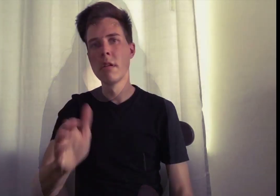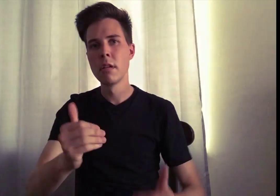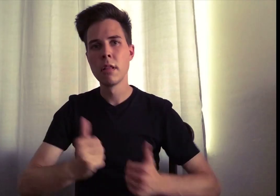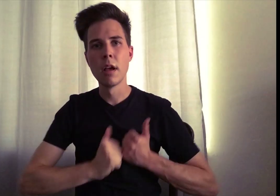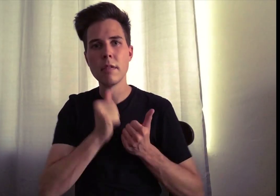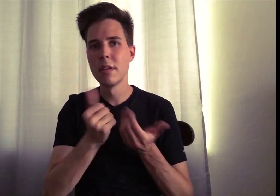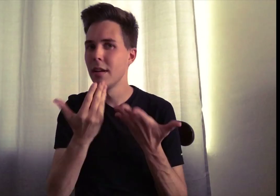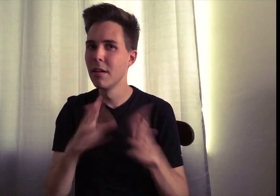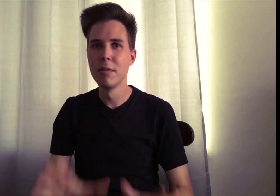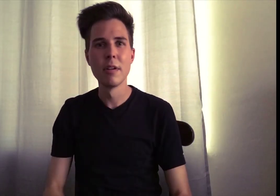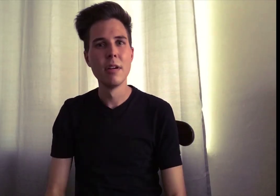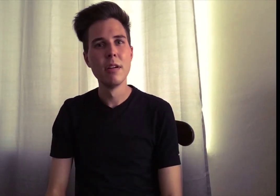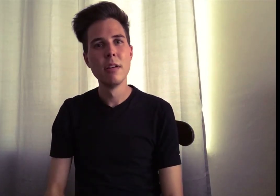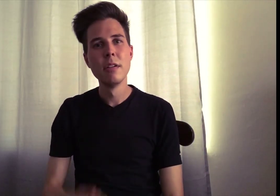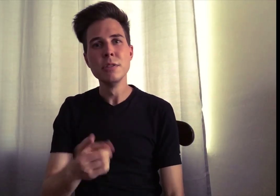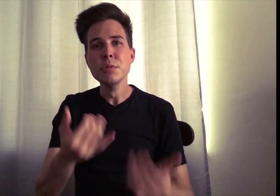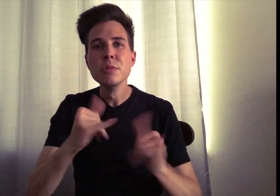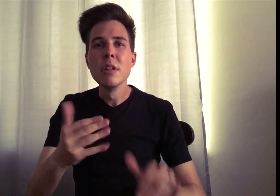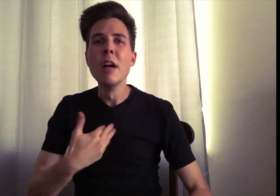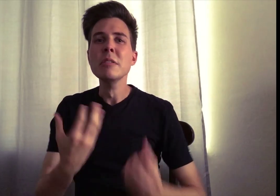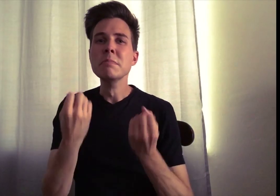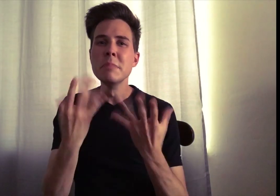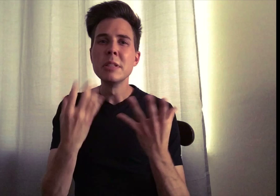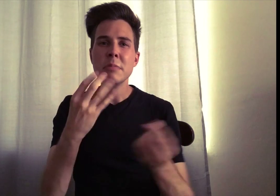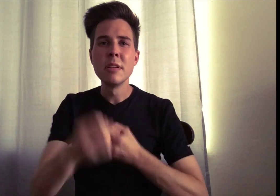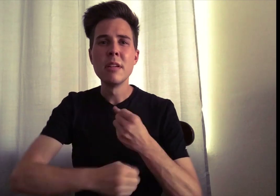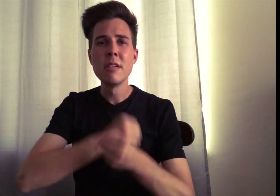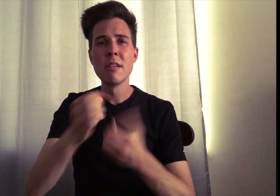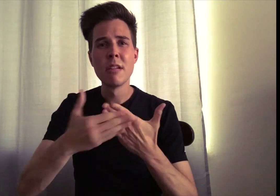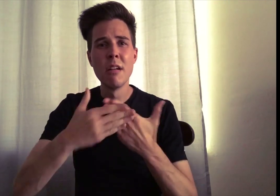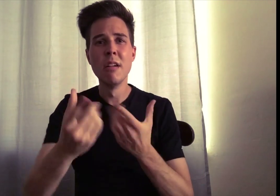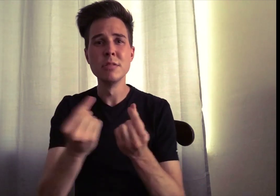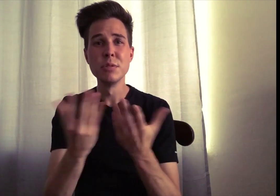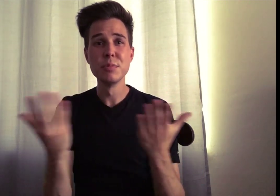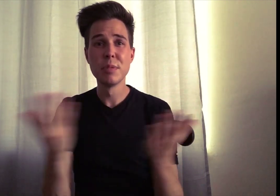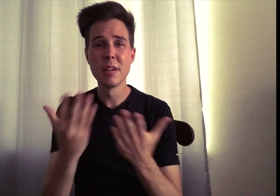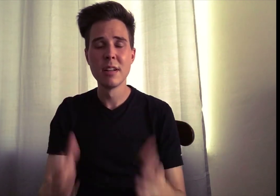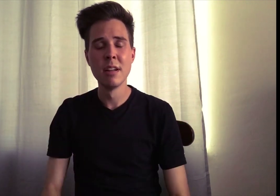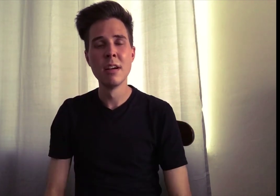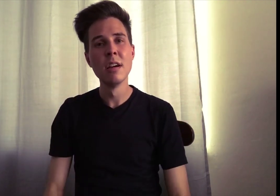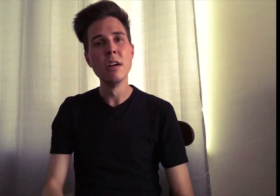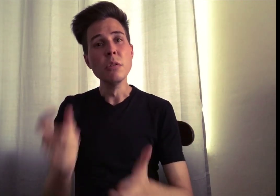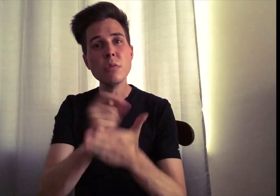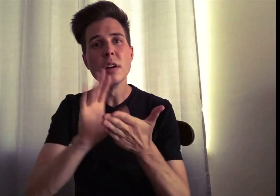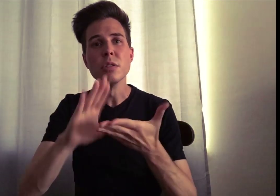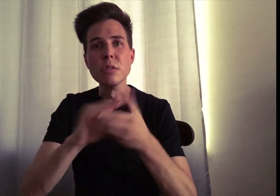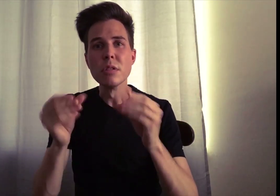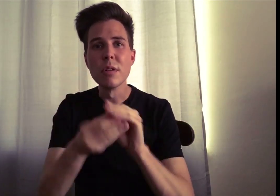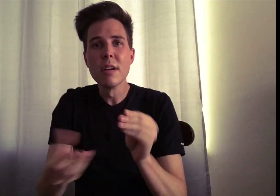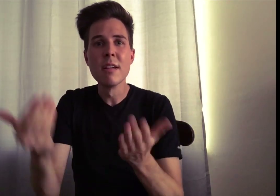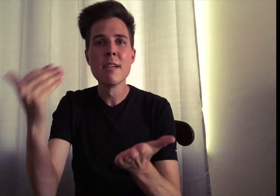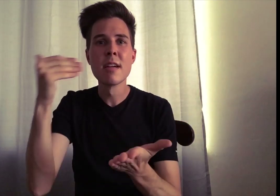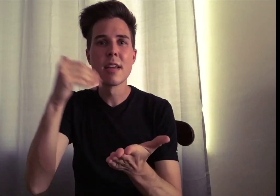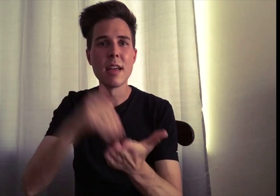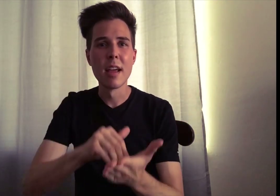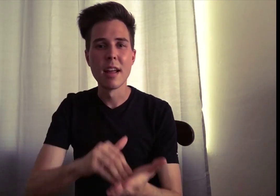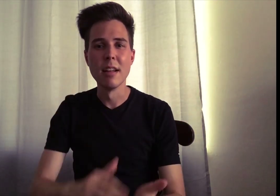Ryan Letts: Your life is not over, you have decades of years ahead to rewrite your story.